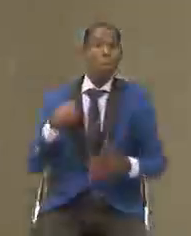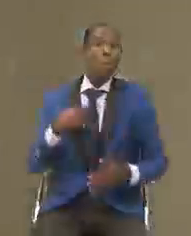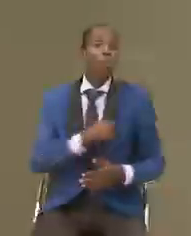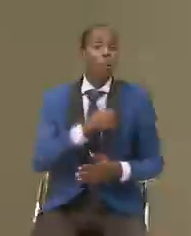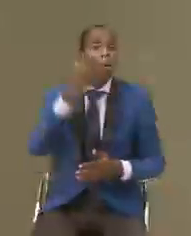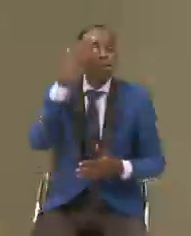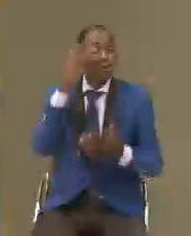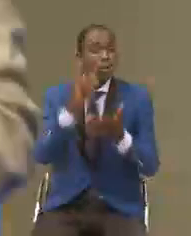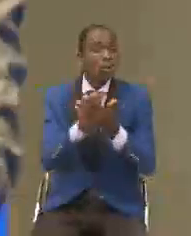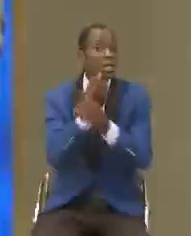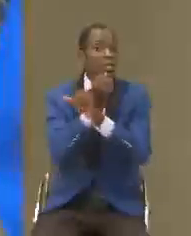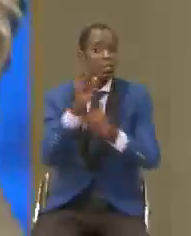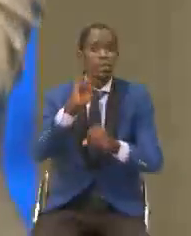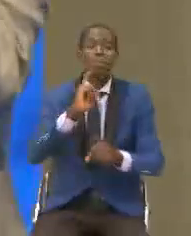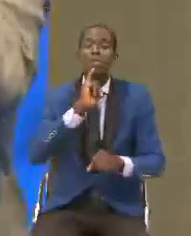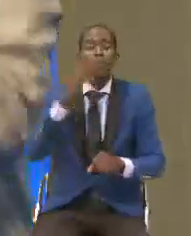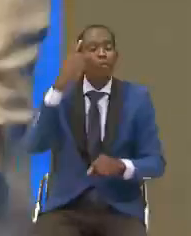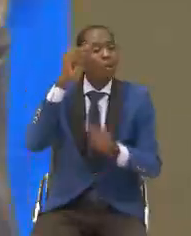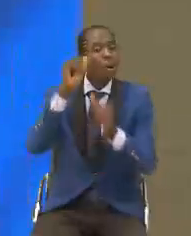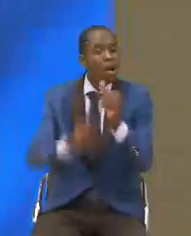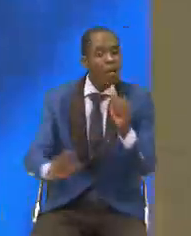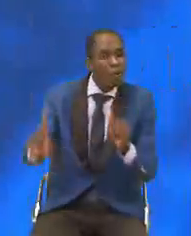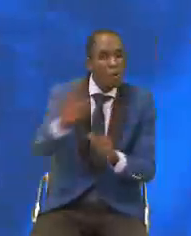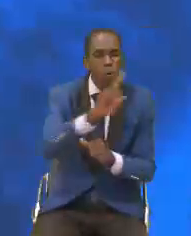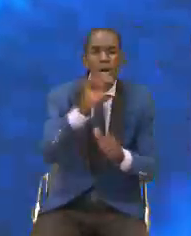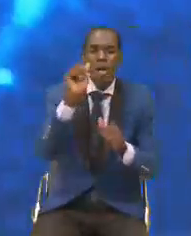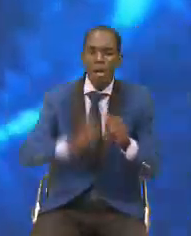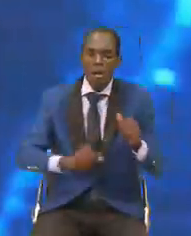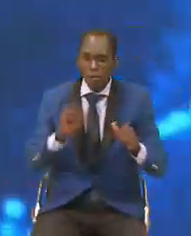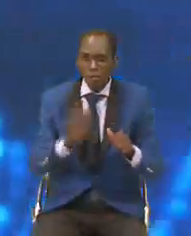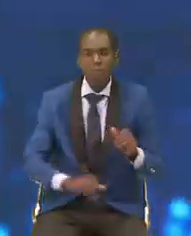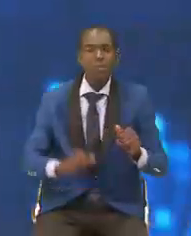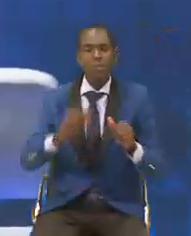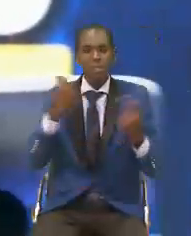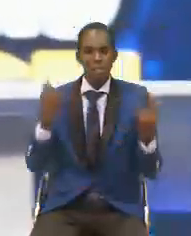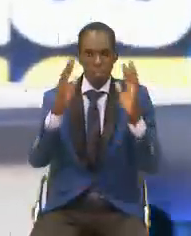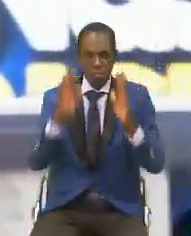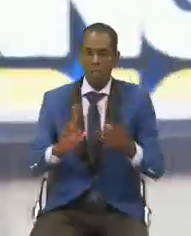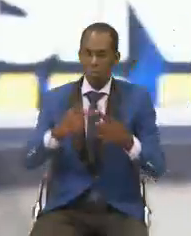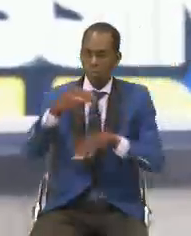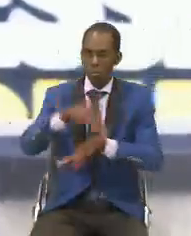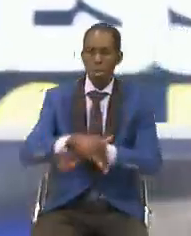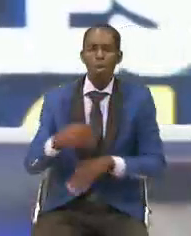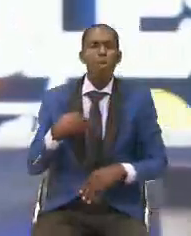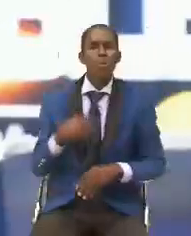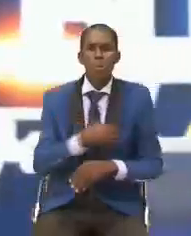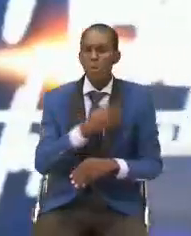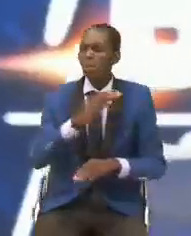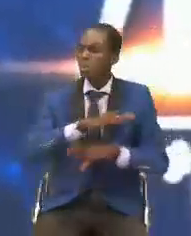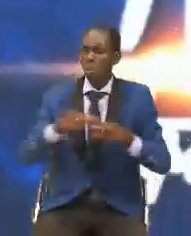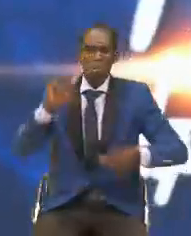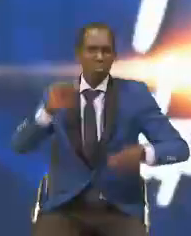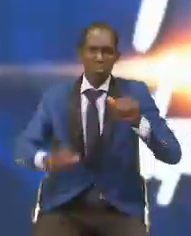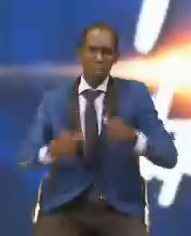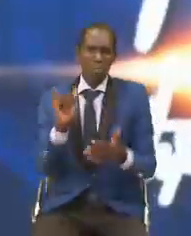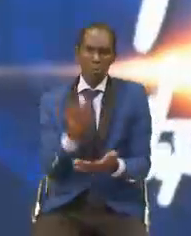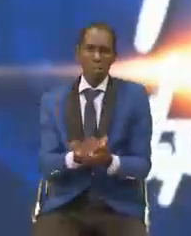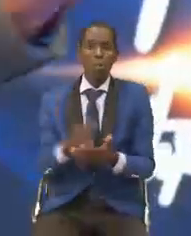no doubt about that we know that salvation is for everyone every guilty sinner tonight we know that